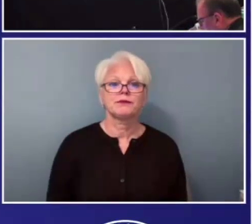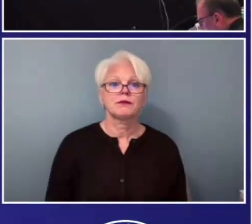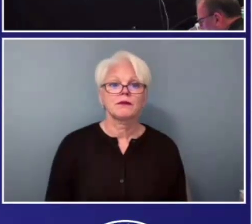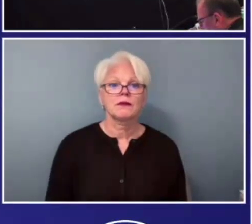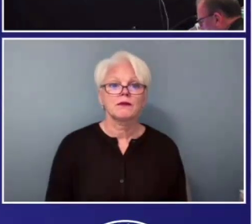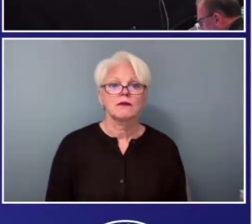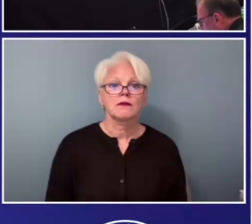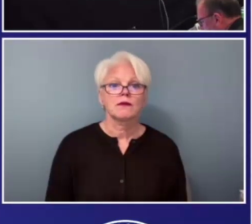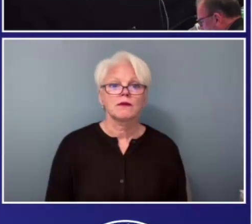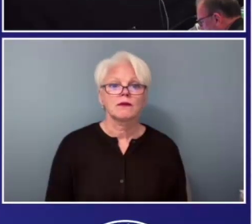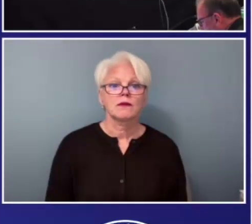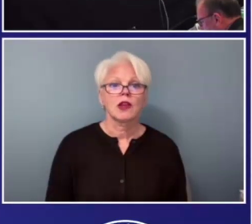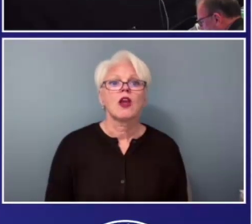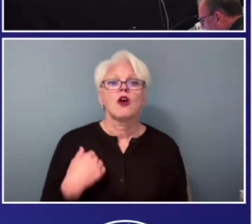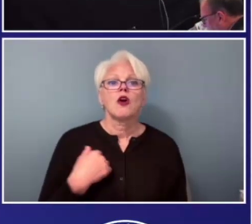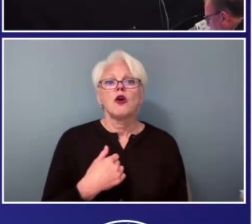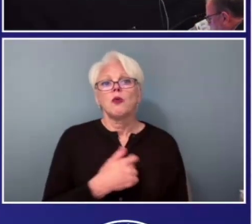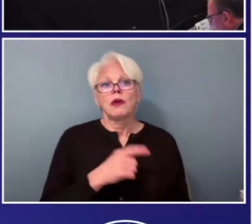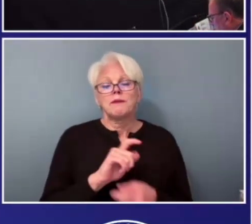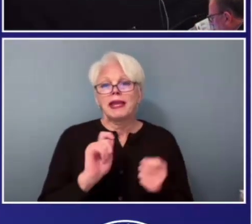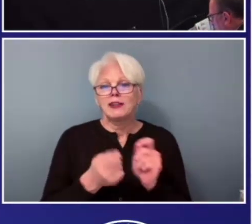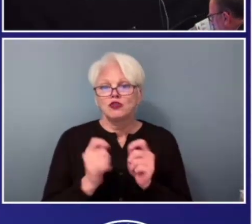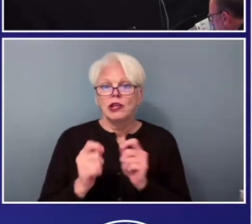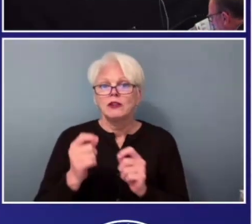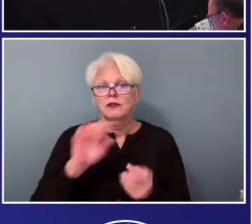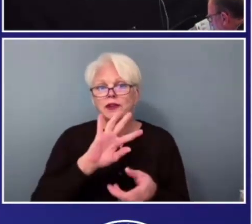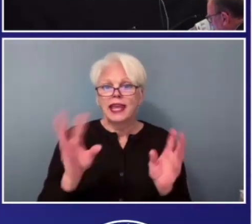We made conforming changes in the aggregate loan limits.